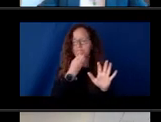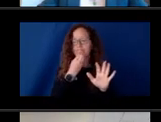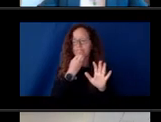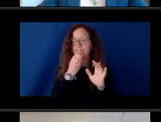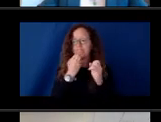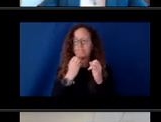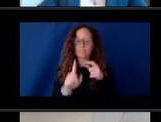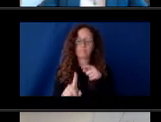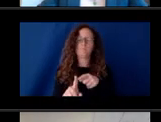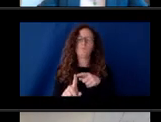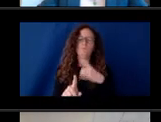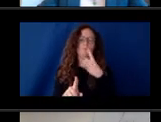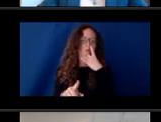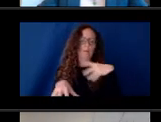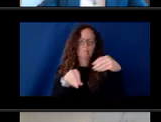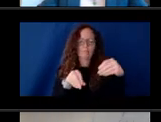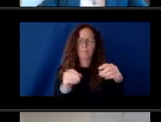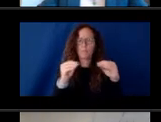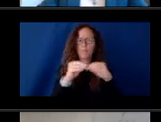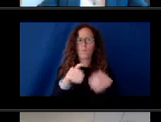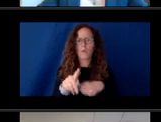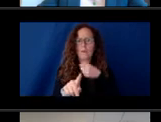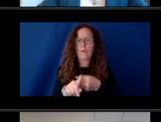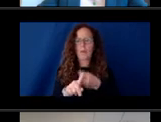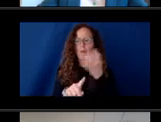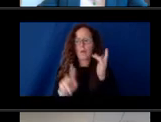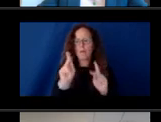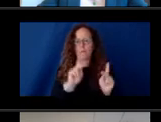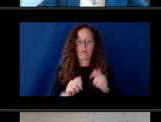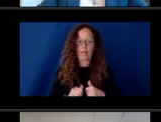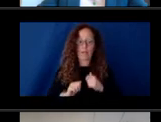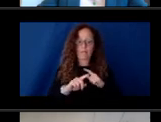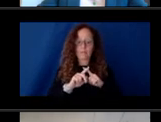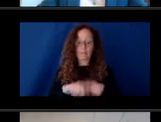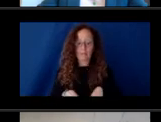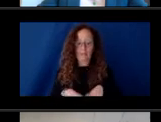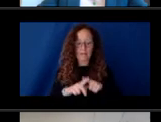impactful because people's lives are depending on it for medical devices. So this is a public health